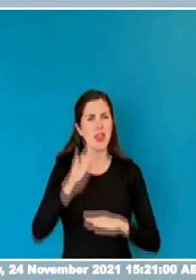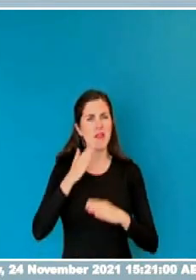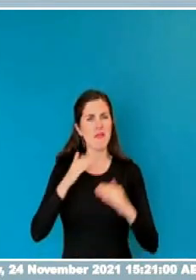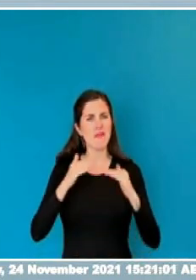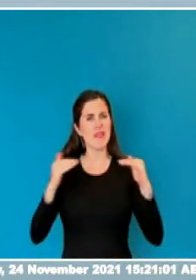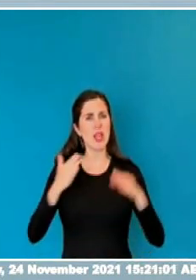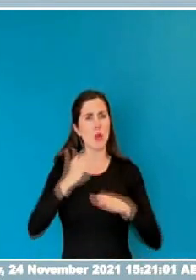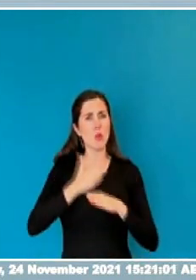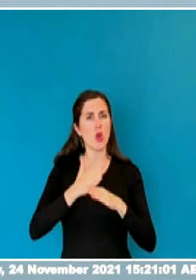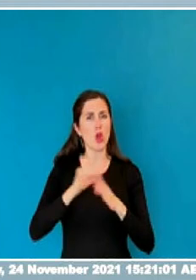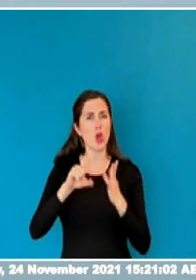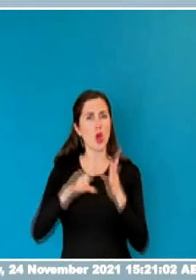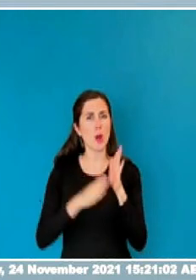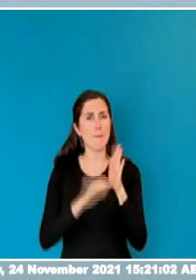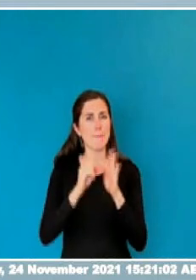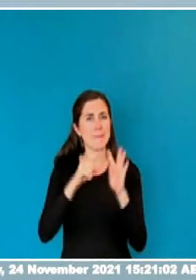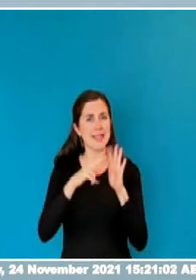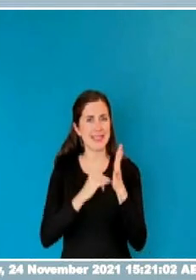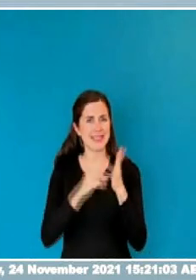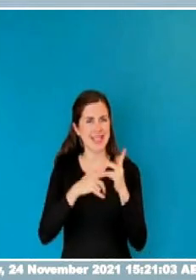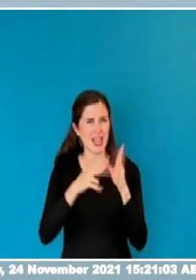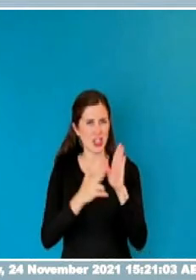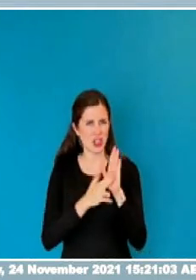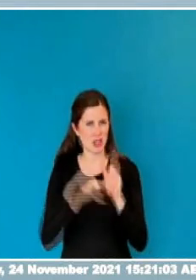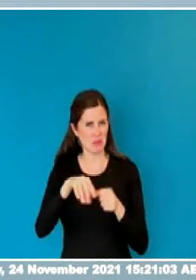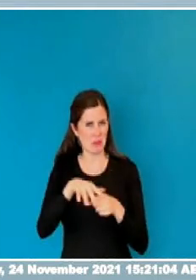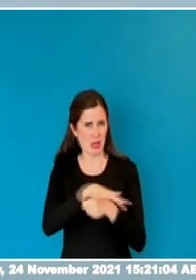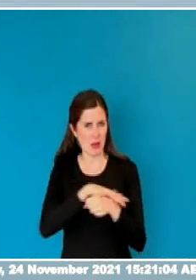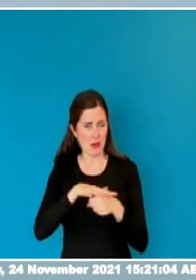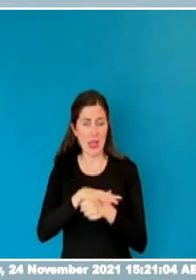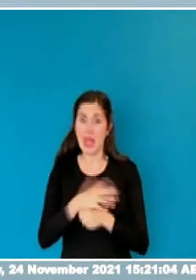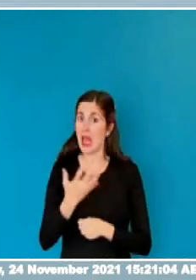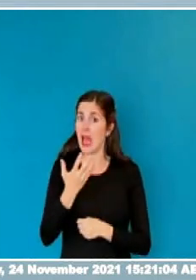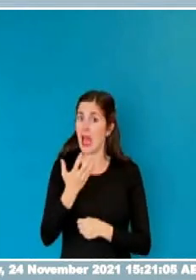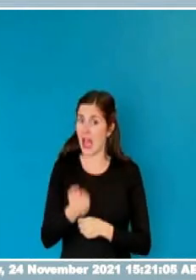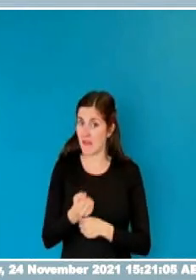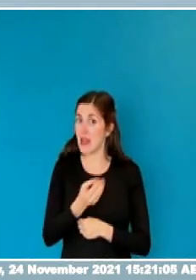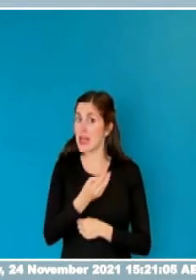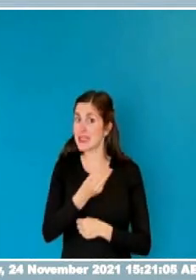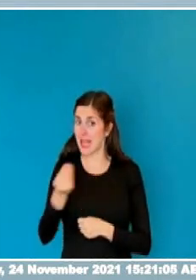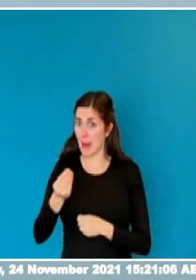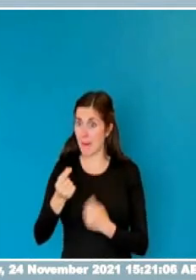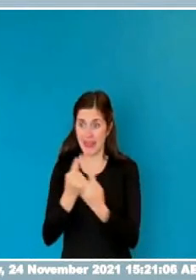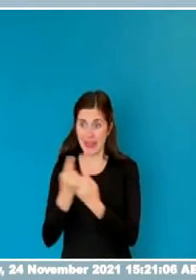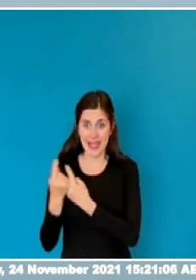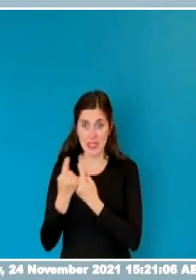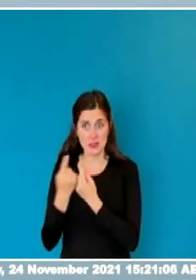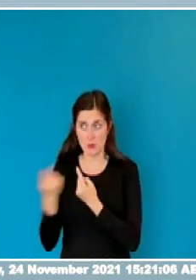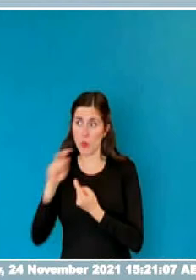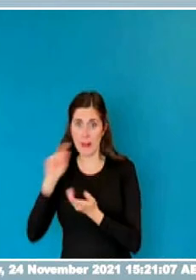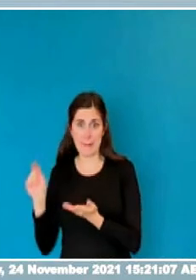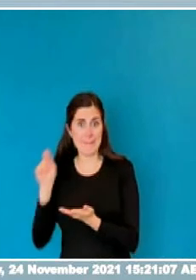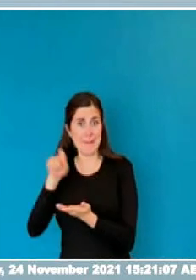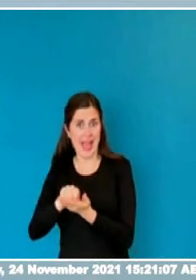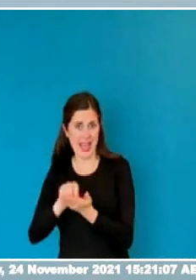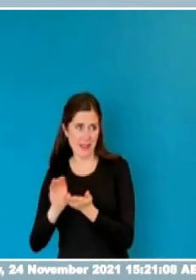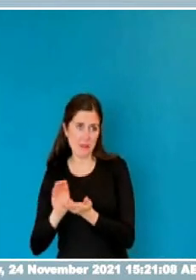there are resources that are paid for by the Scheme, the Workers Compensation Scheme, to